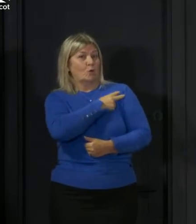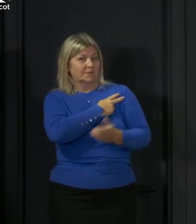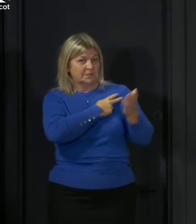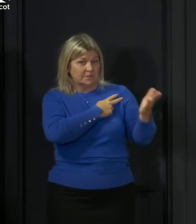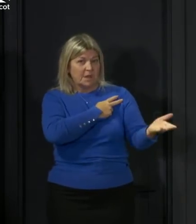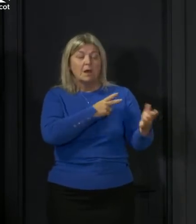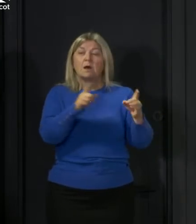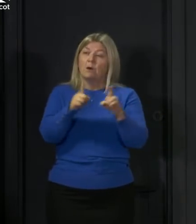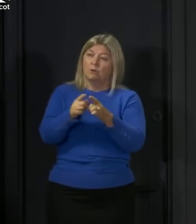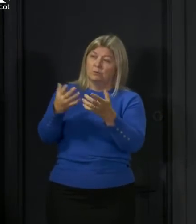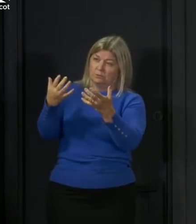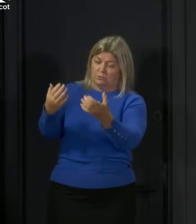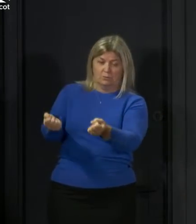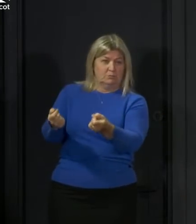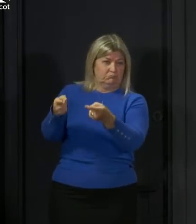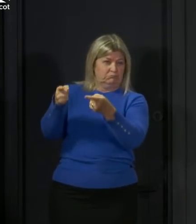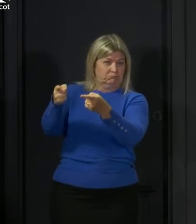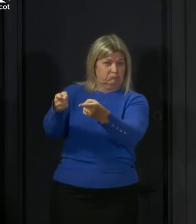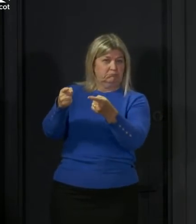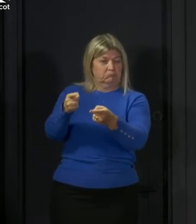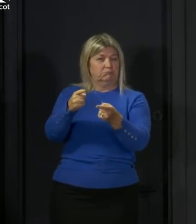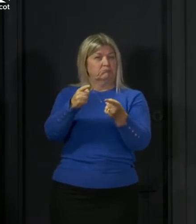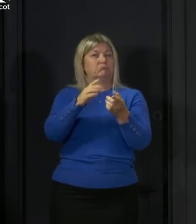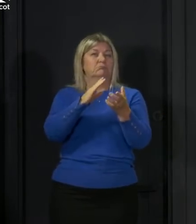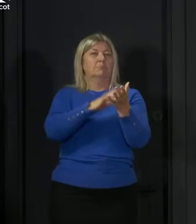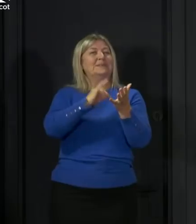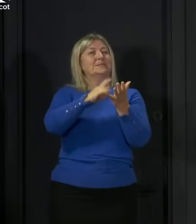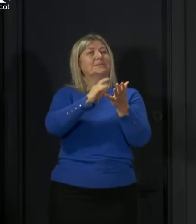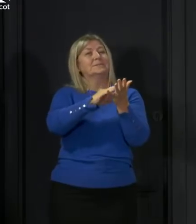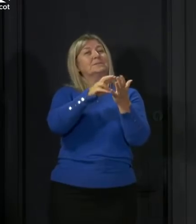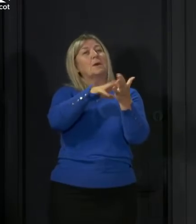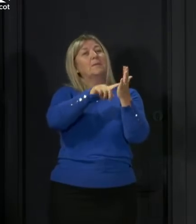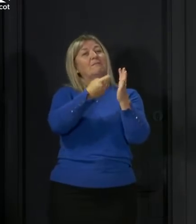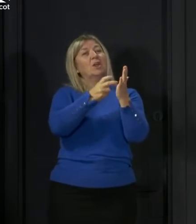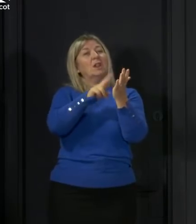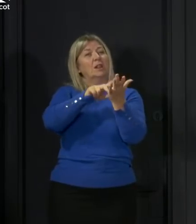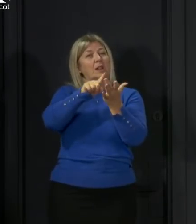by Shirley-Anne Somerville, the Cabinet Secretary for Social Security and Older People.